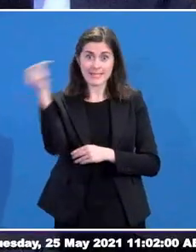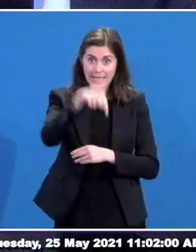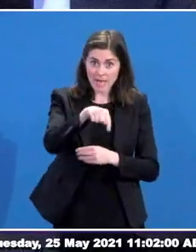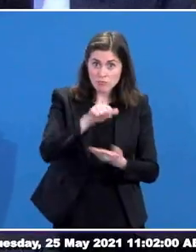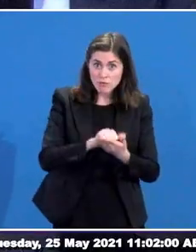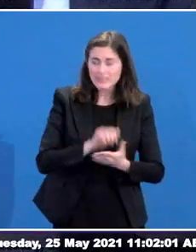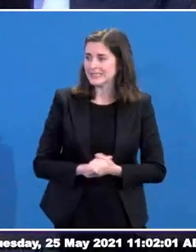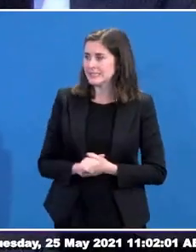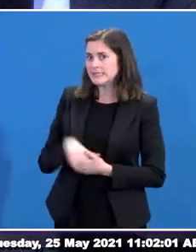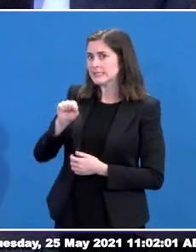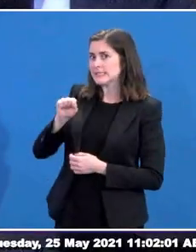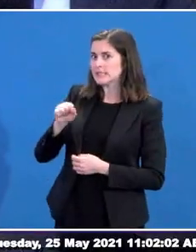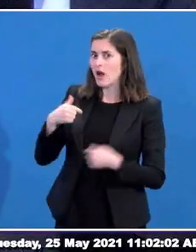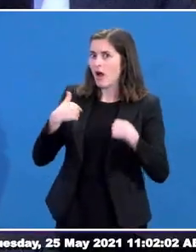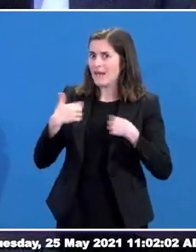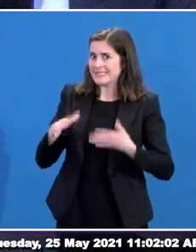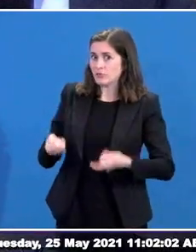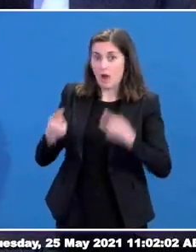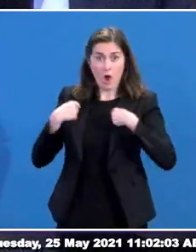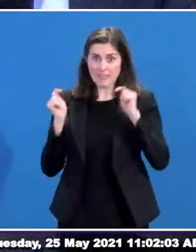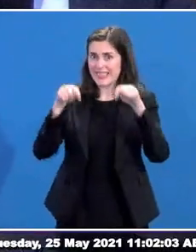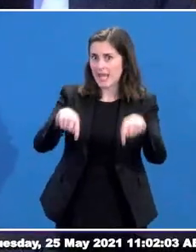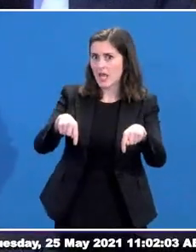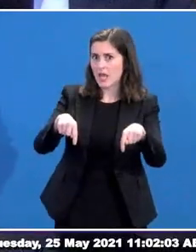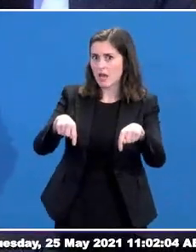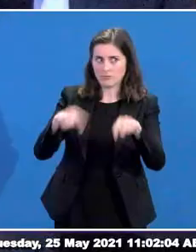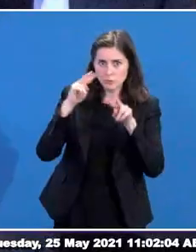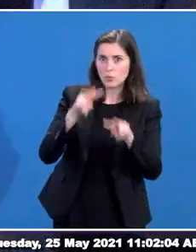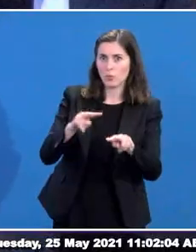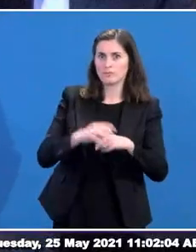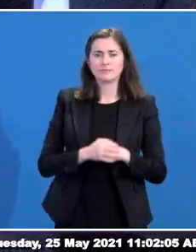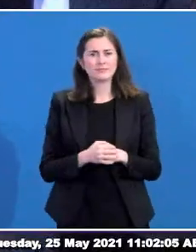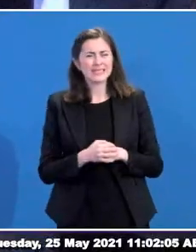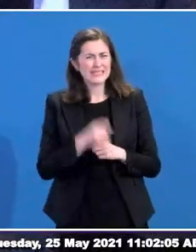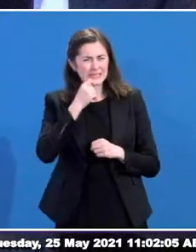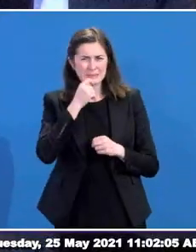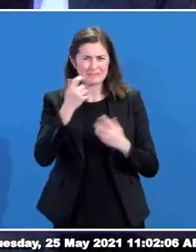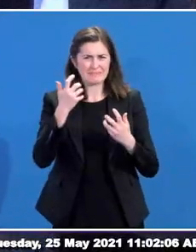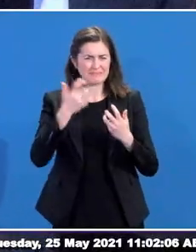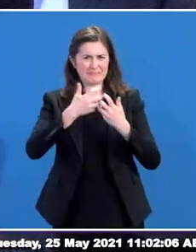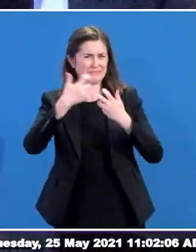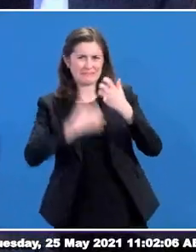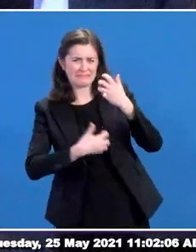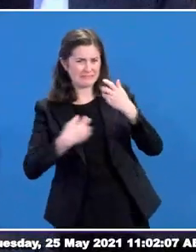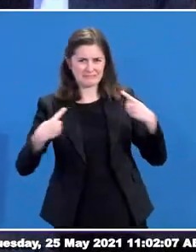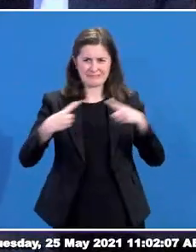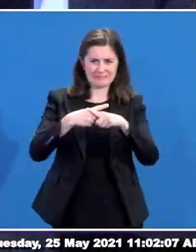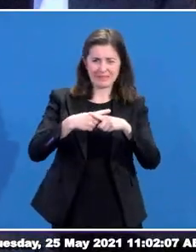Raised by me because I was there. There were inconsistencies between people's account about, (CROSSTALK)